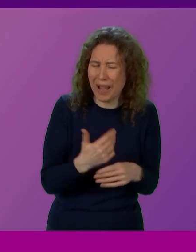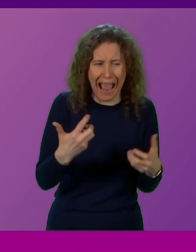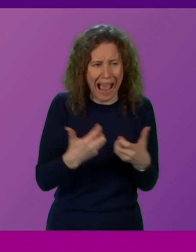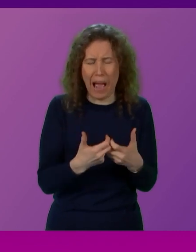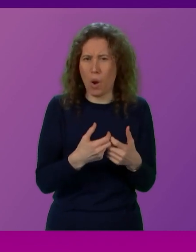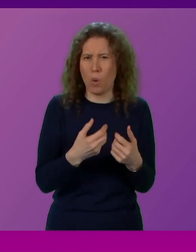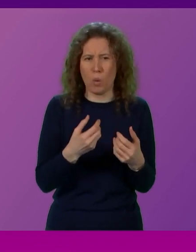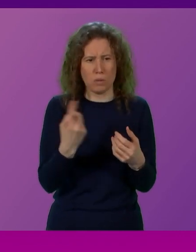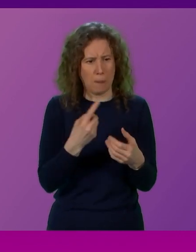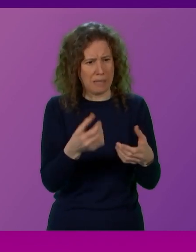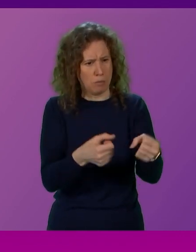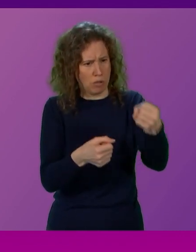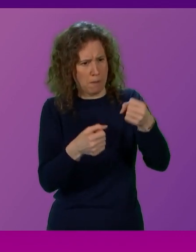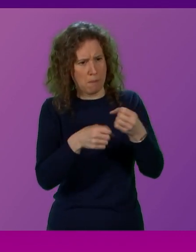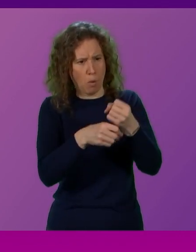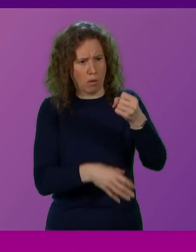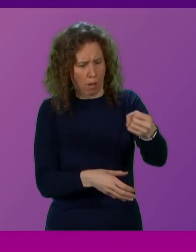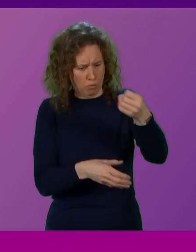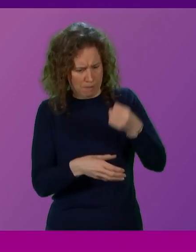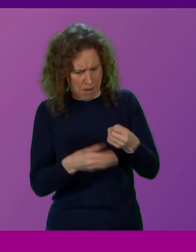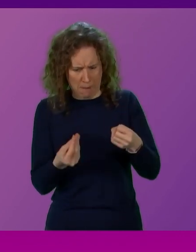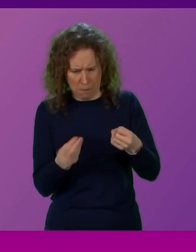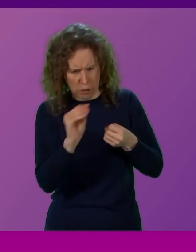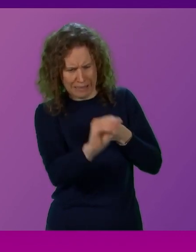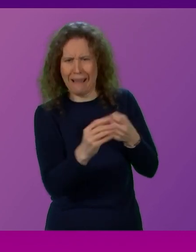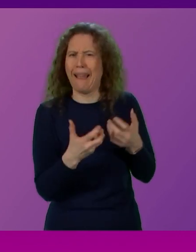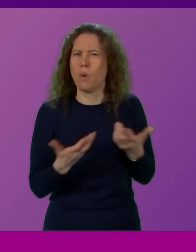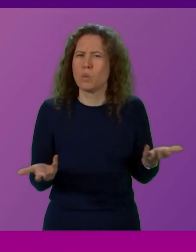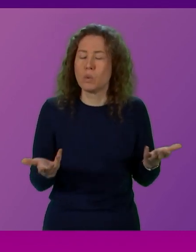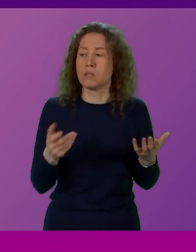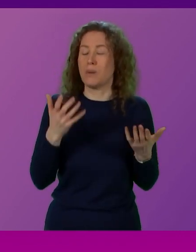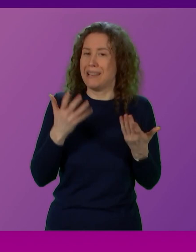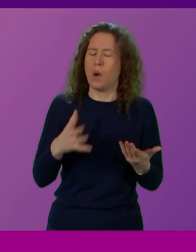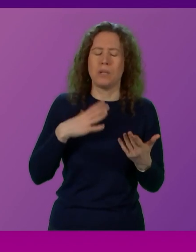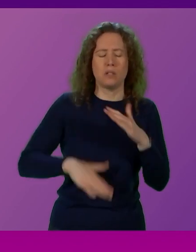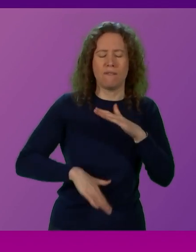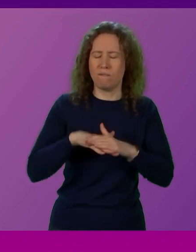The Scottish Retail Consortium is now calling for a complete operational blueprint to be